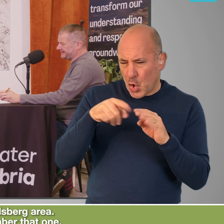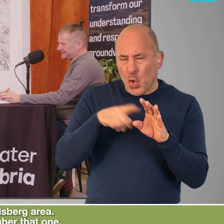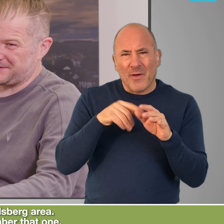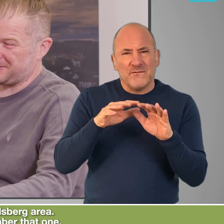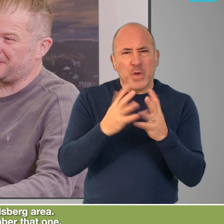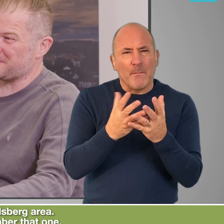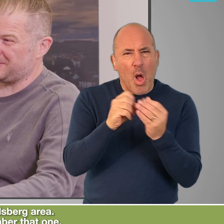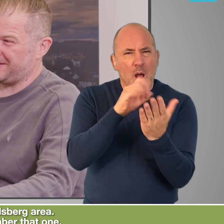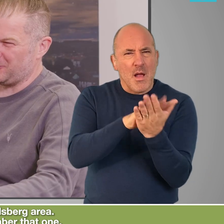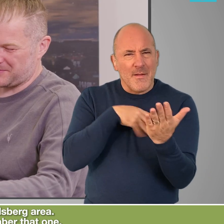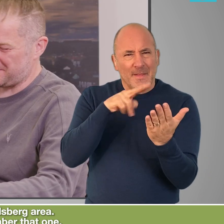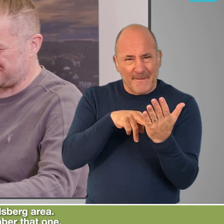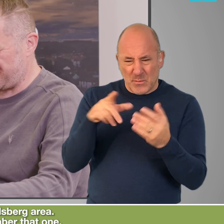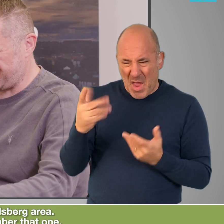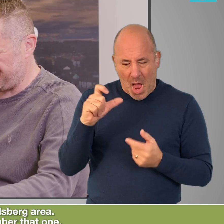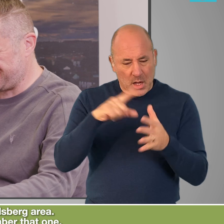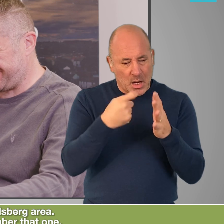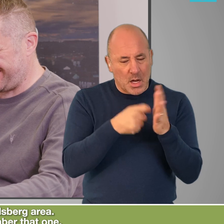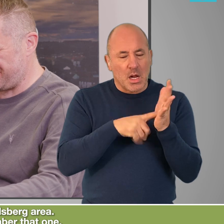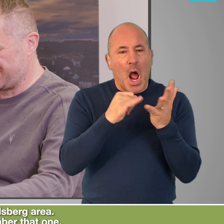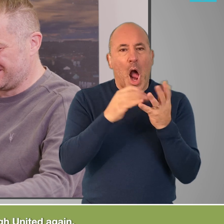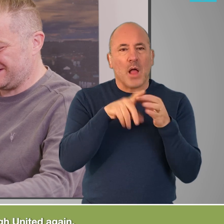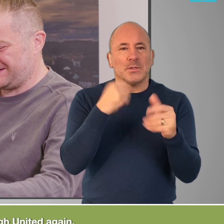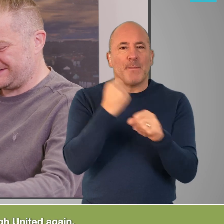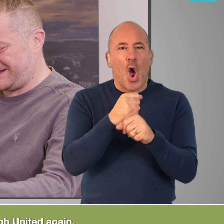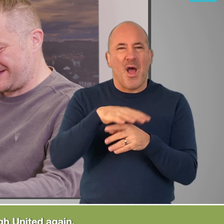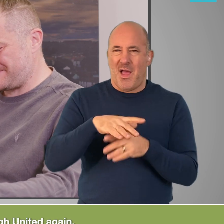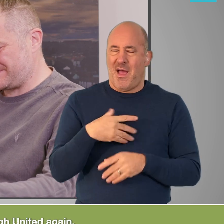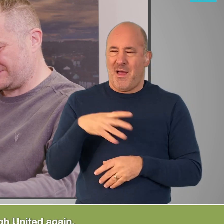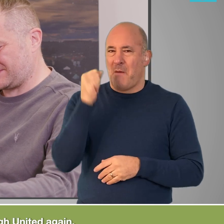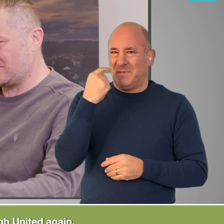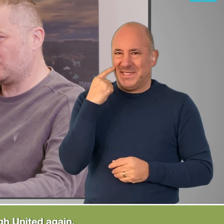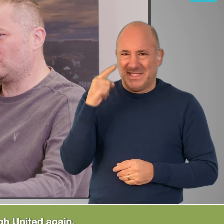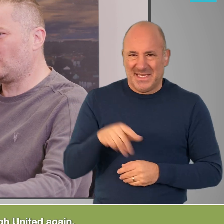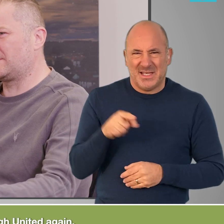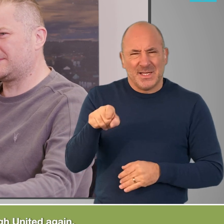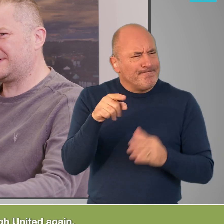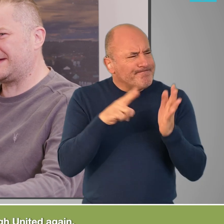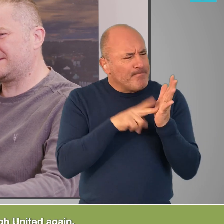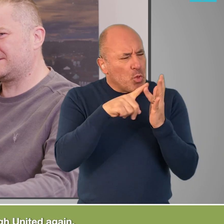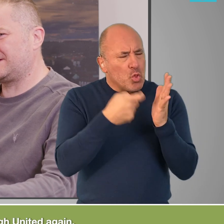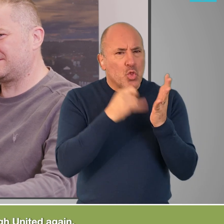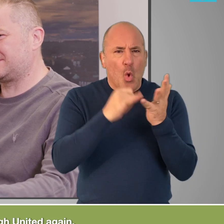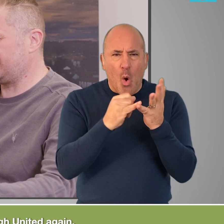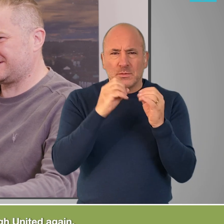and that's in the Carlsberg area. Always easy to remember that one. And I think it's Narborough United again,